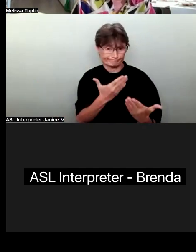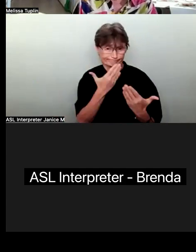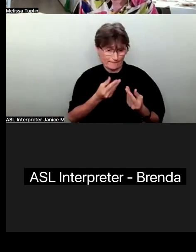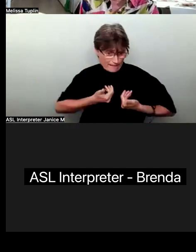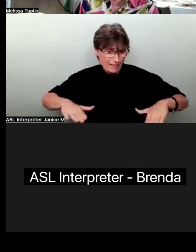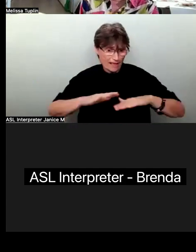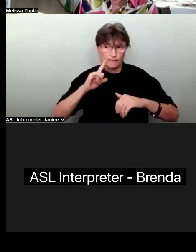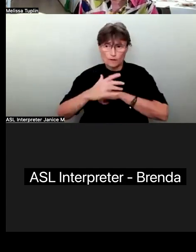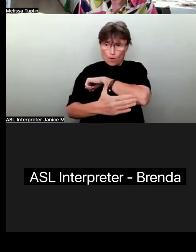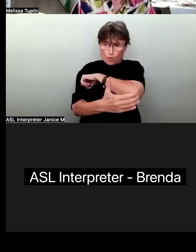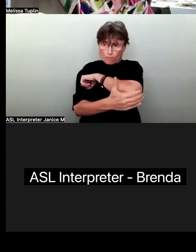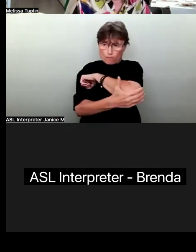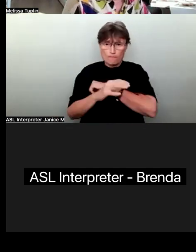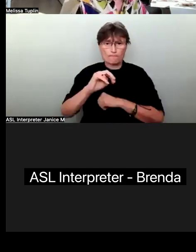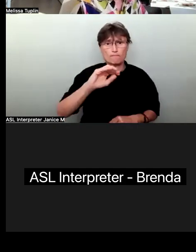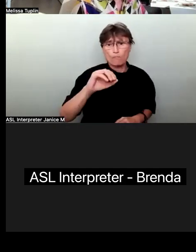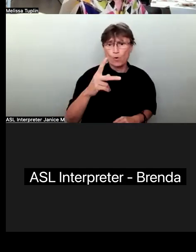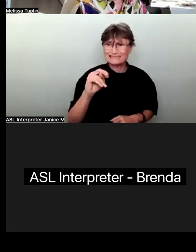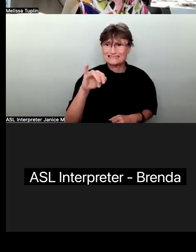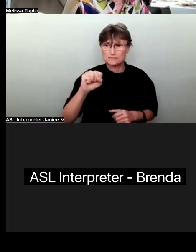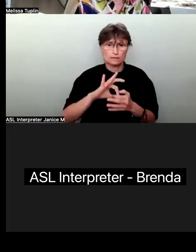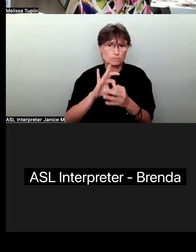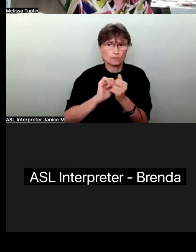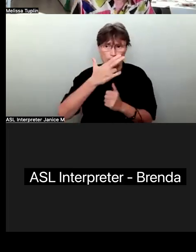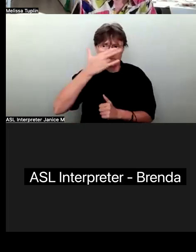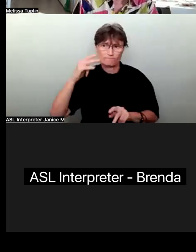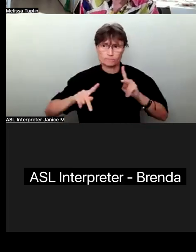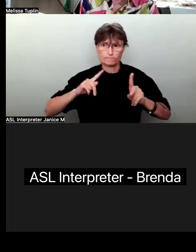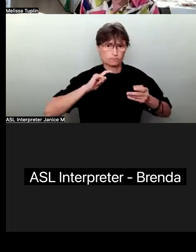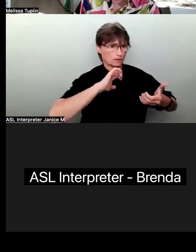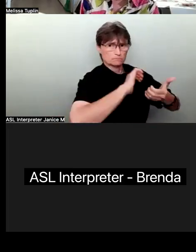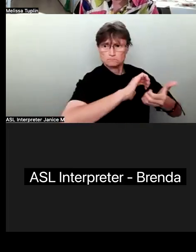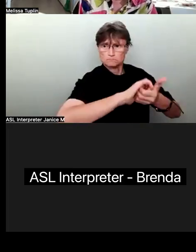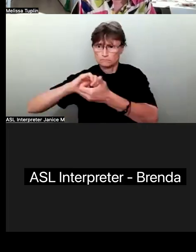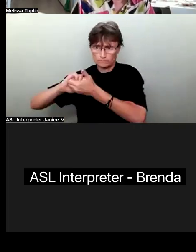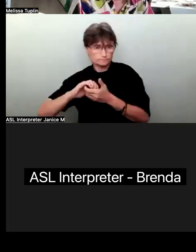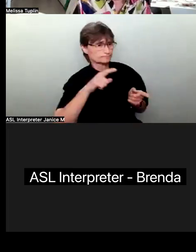territory of the Siksikaitsitapi — the Blackfoot people — comprising the Siksika, Kainai and